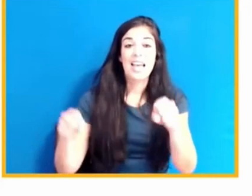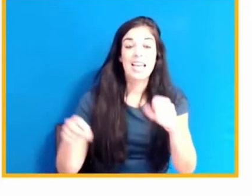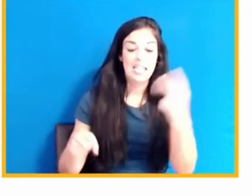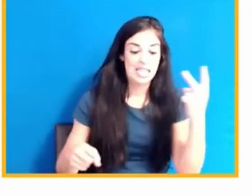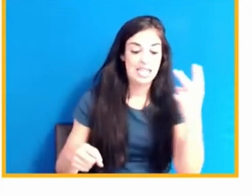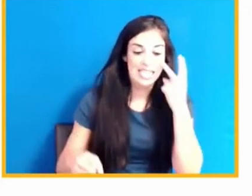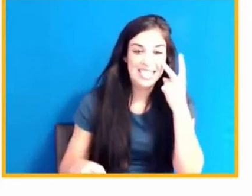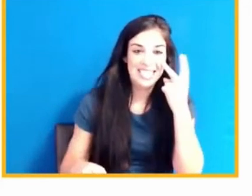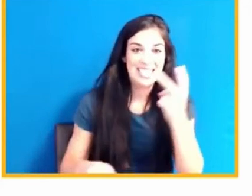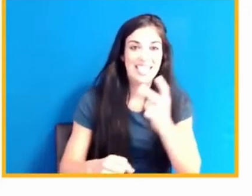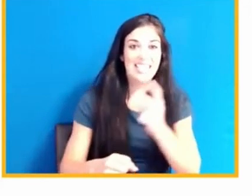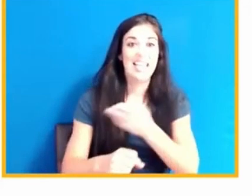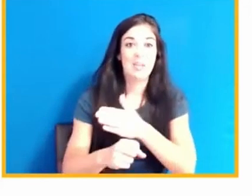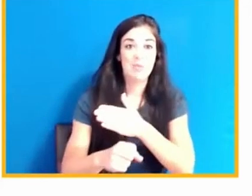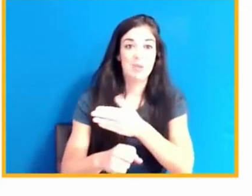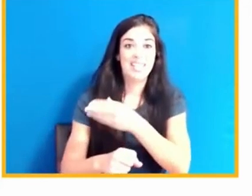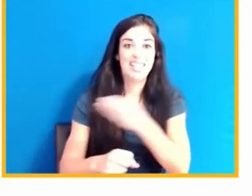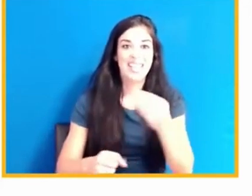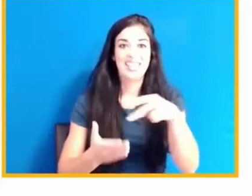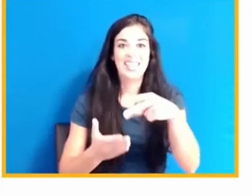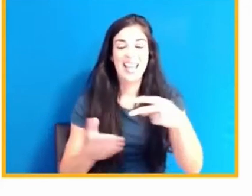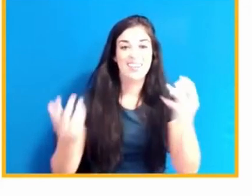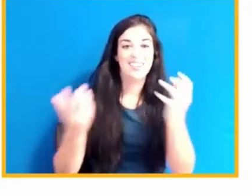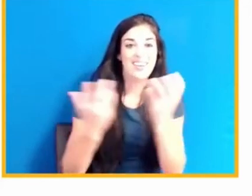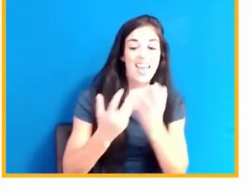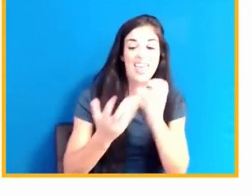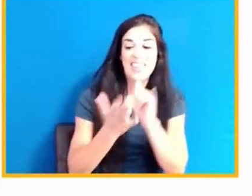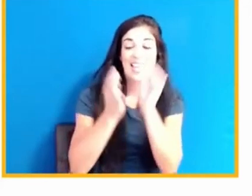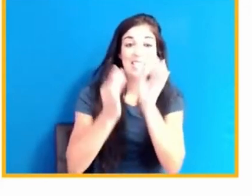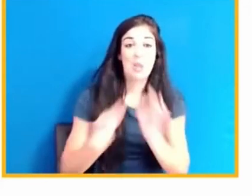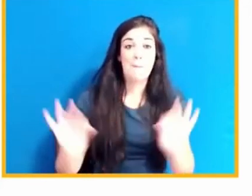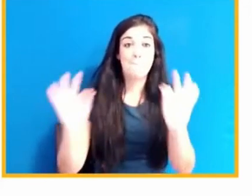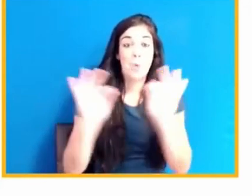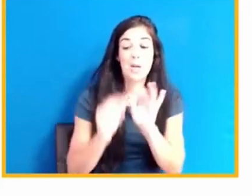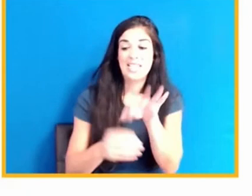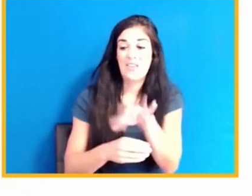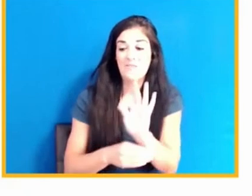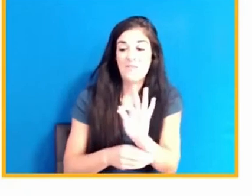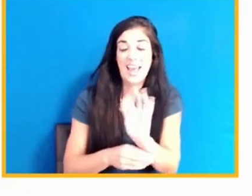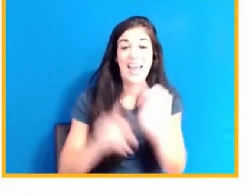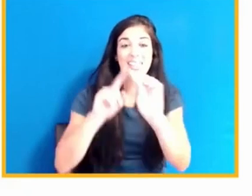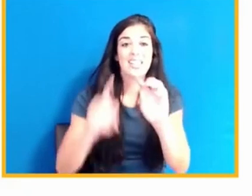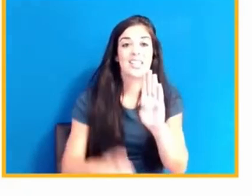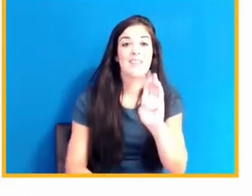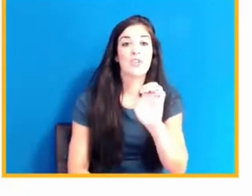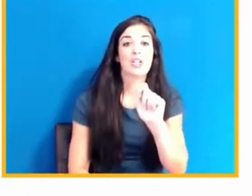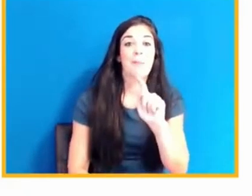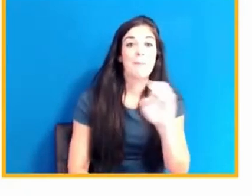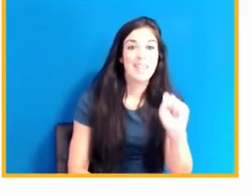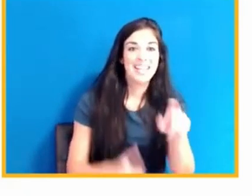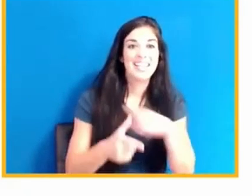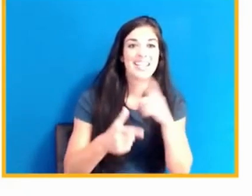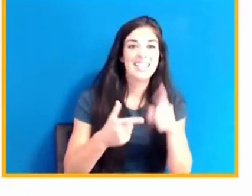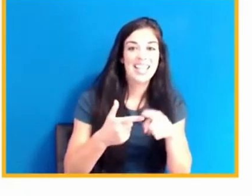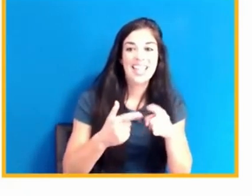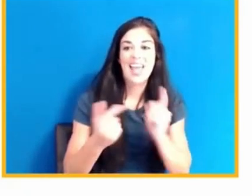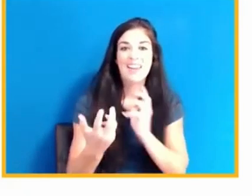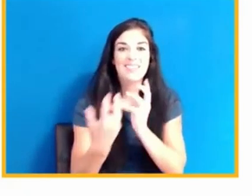see what you were hitting, and that's most important as a dancer is to find those different beats and to hit them so that we as people who are watching can see it,